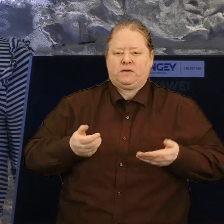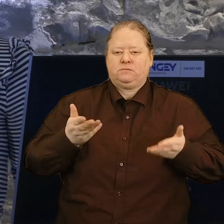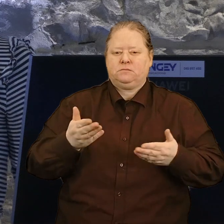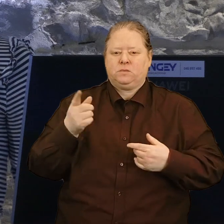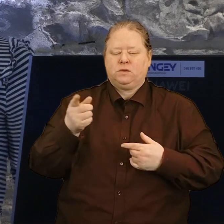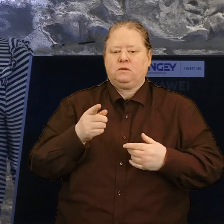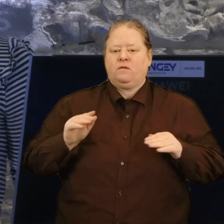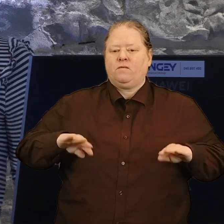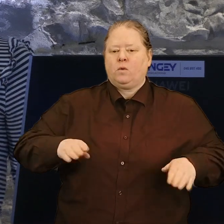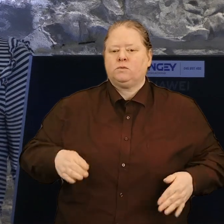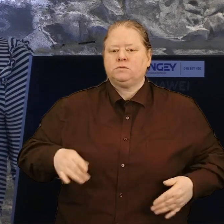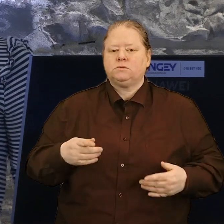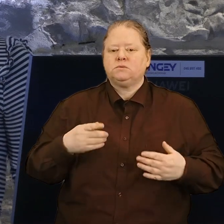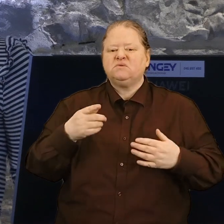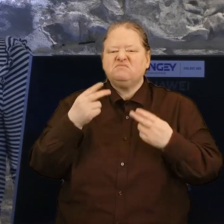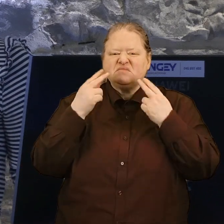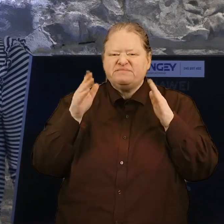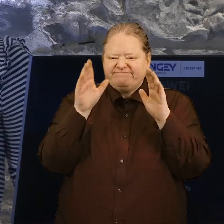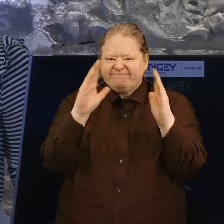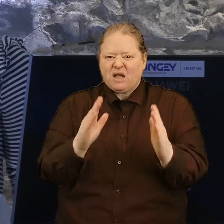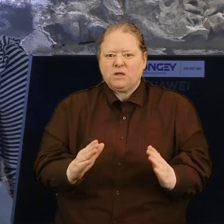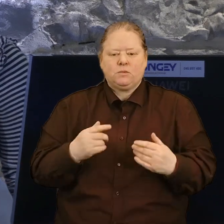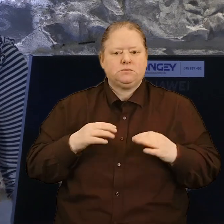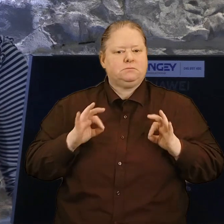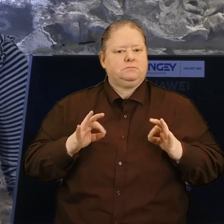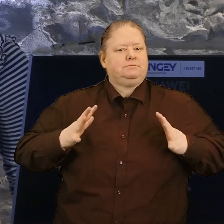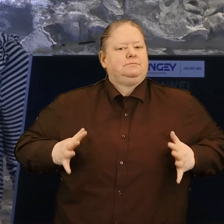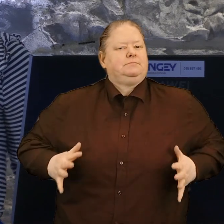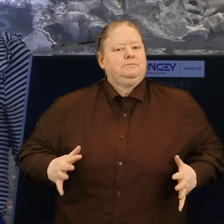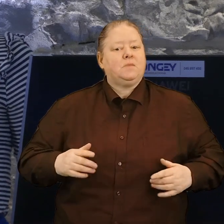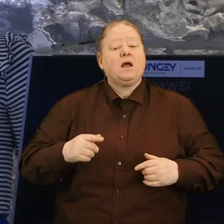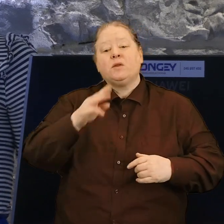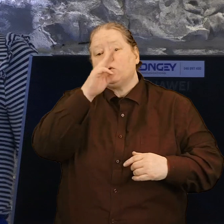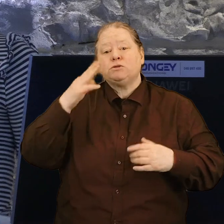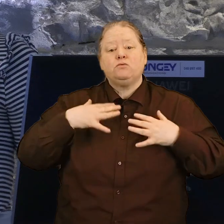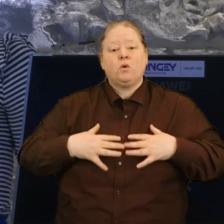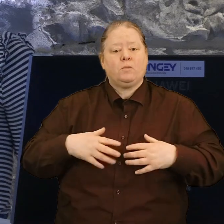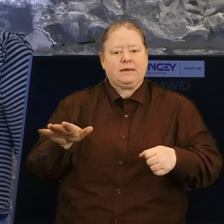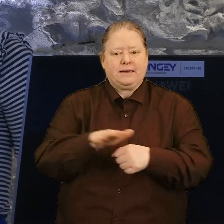folds to enrich the otherwise meagre outlines and effects of modern dress. And the President's robes were never full length, they were